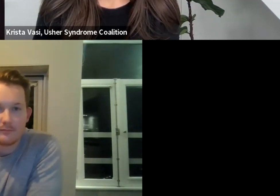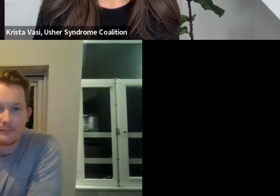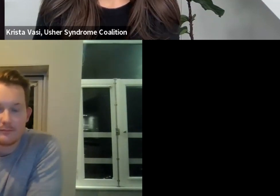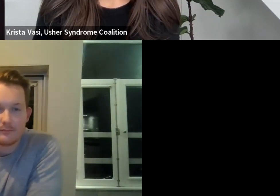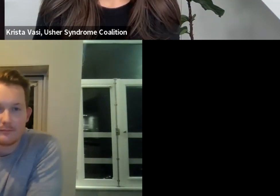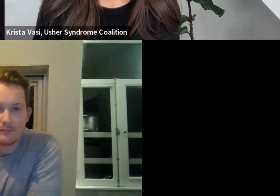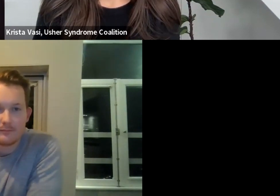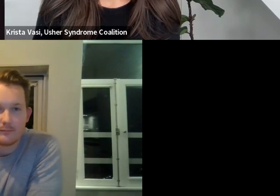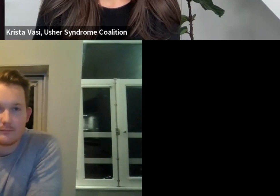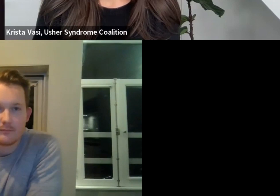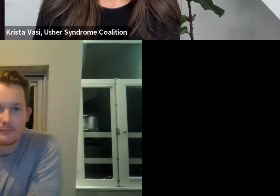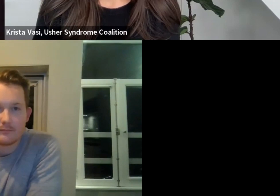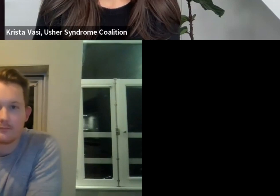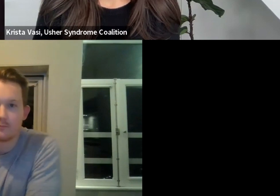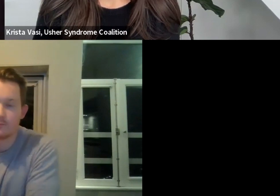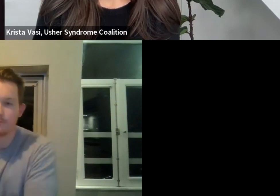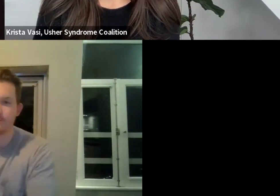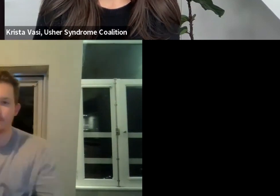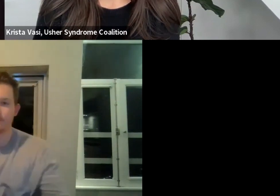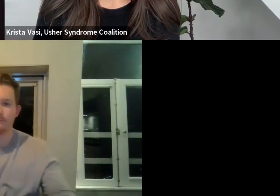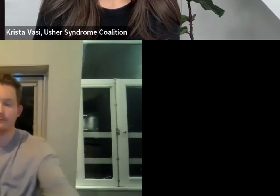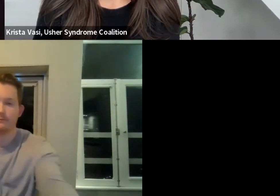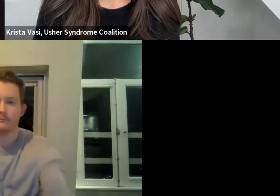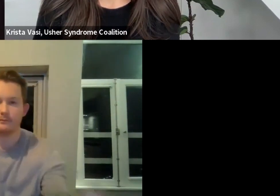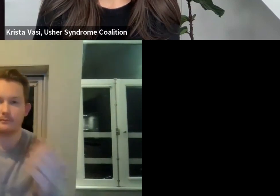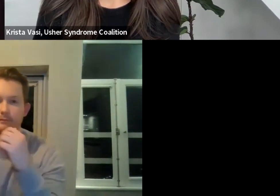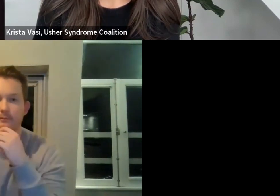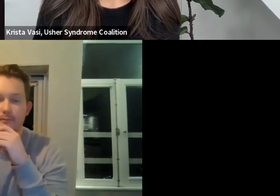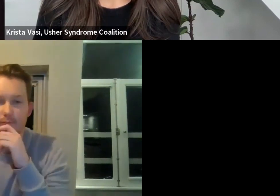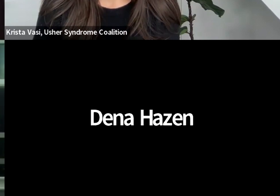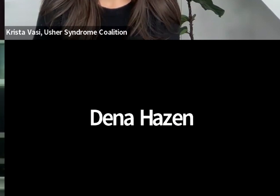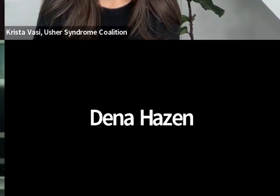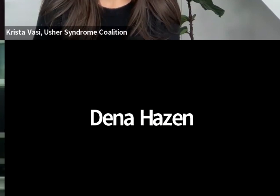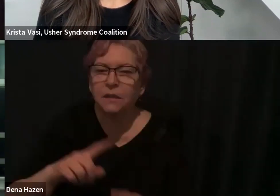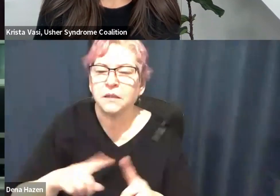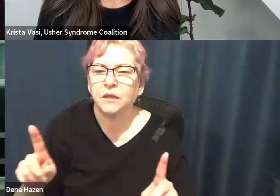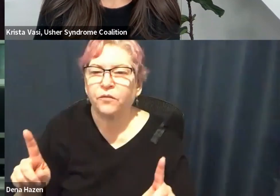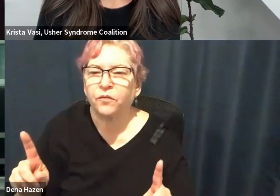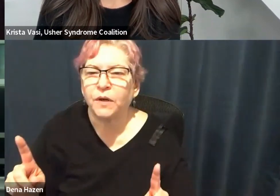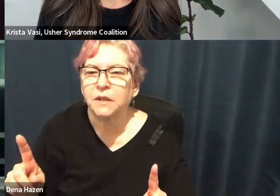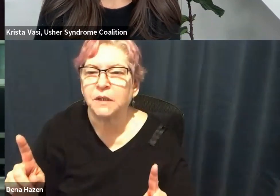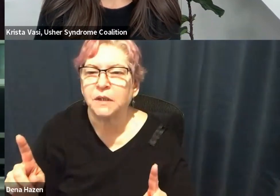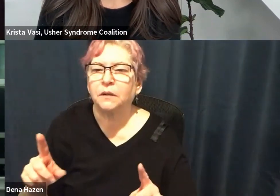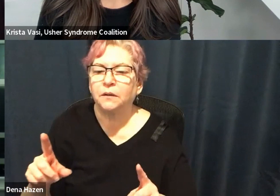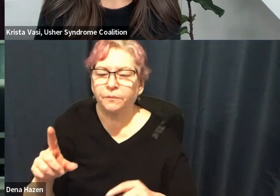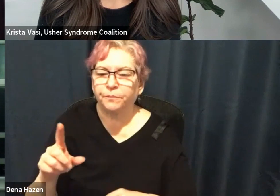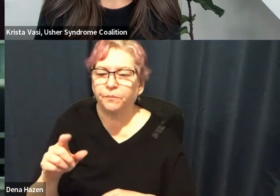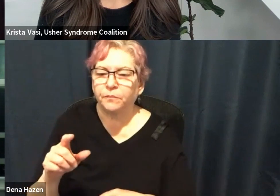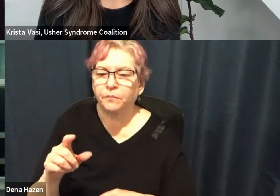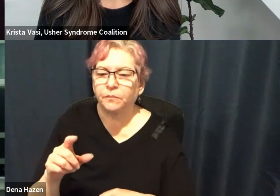we will look at different mutations. I don't know an exact figure of the percentage,